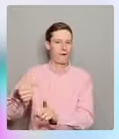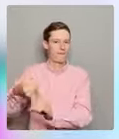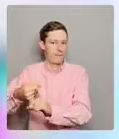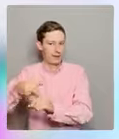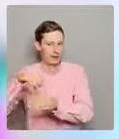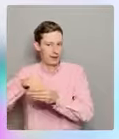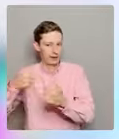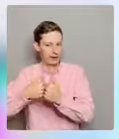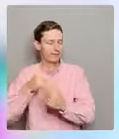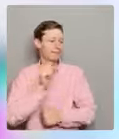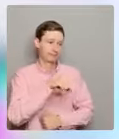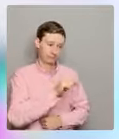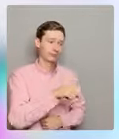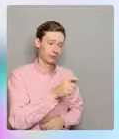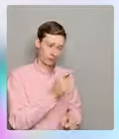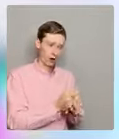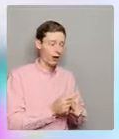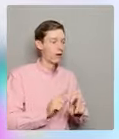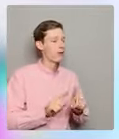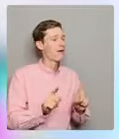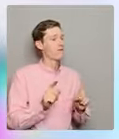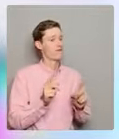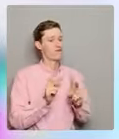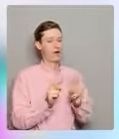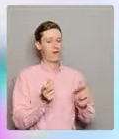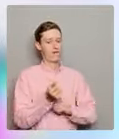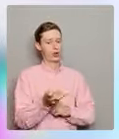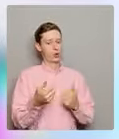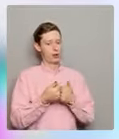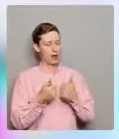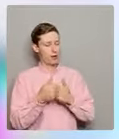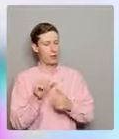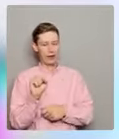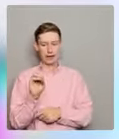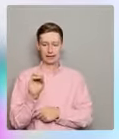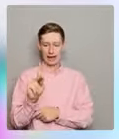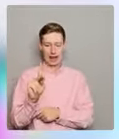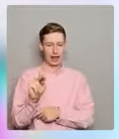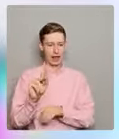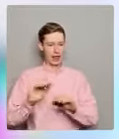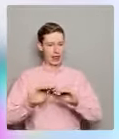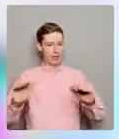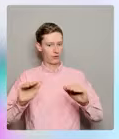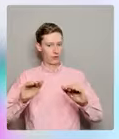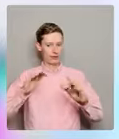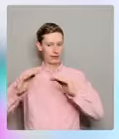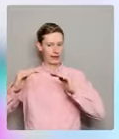a player's ability to play your game. But there are very few games or SDK level interfaces that implement